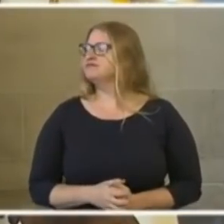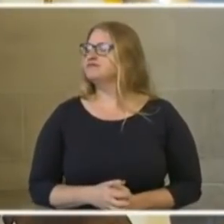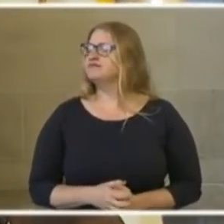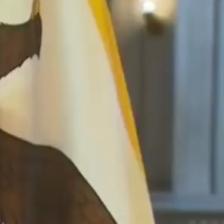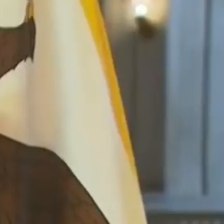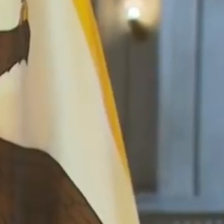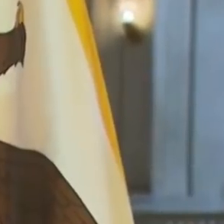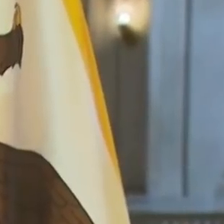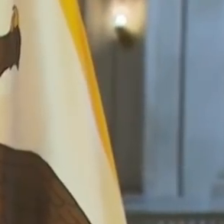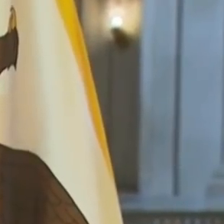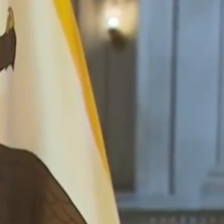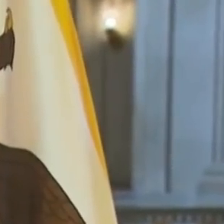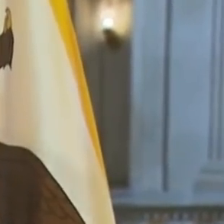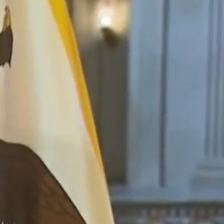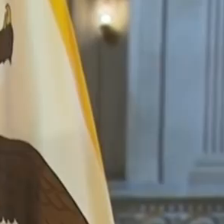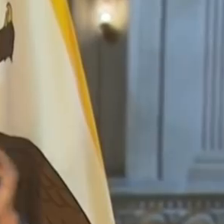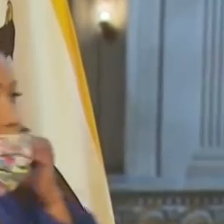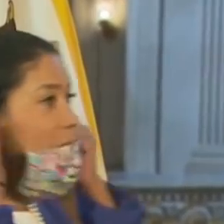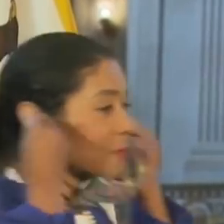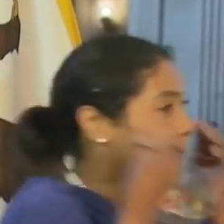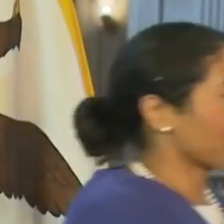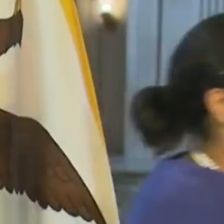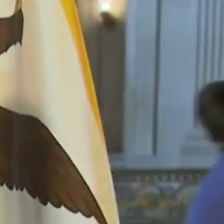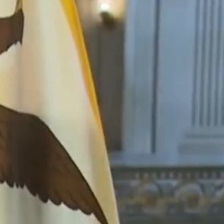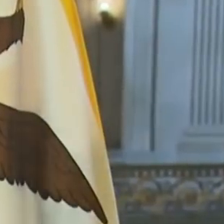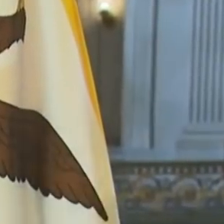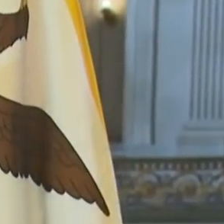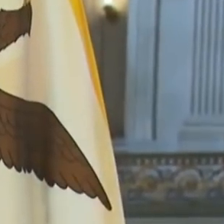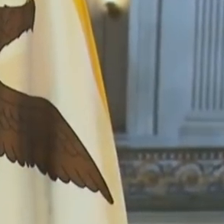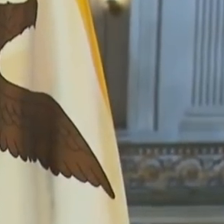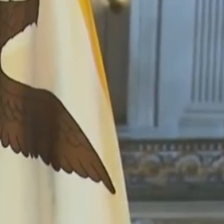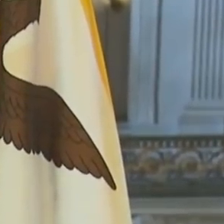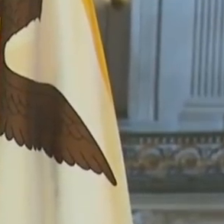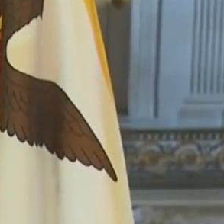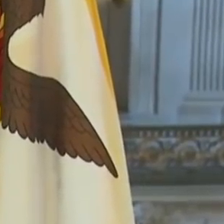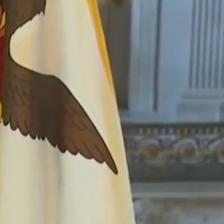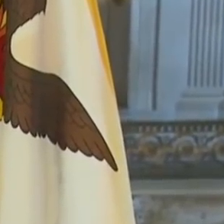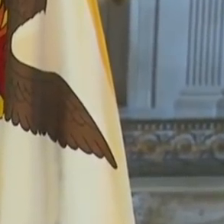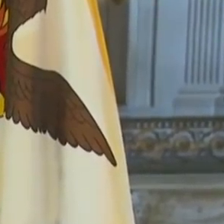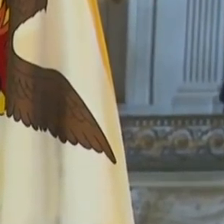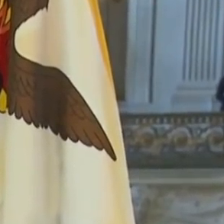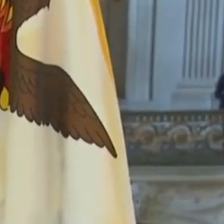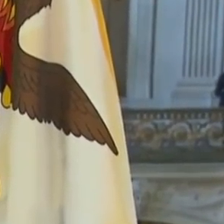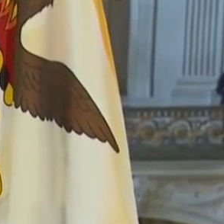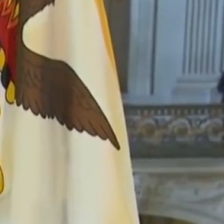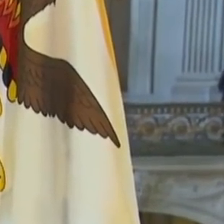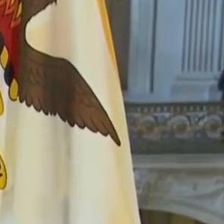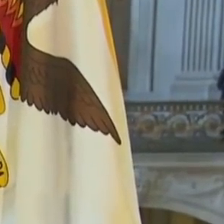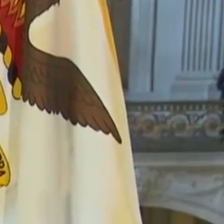I THINK YOU ALL SO MUCH FOR YOUR COOPERATION AND AT THIS TIME I WANT TO TURN IT OVER TO